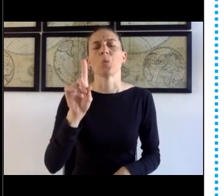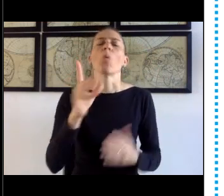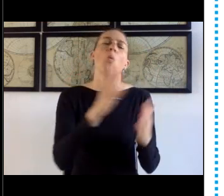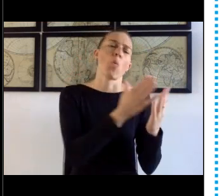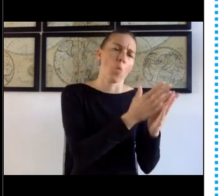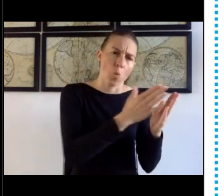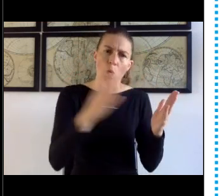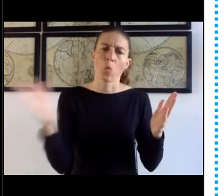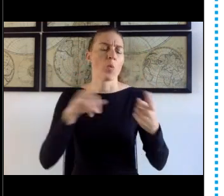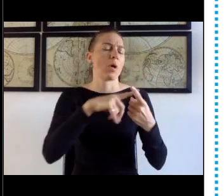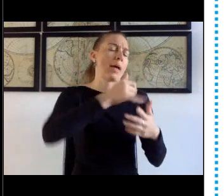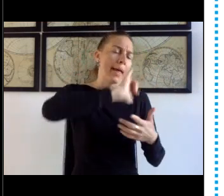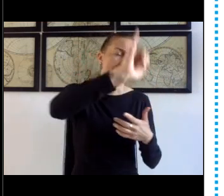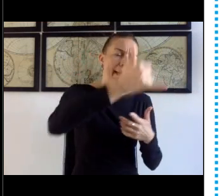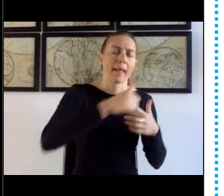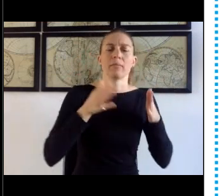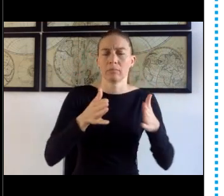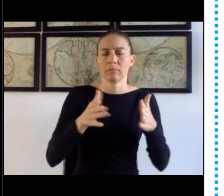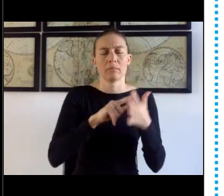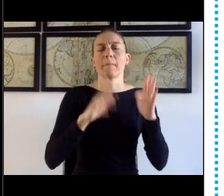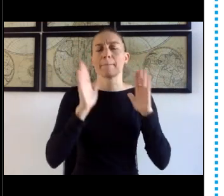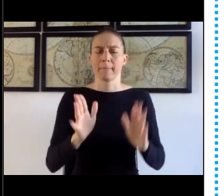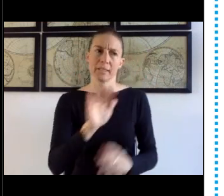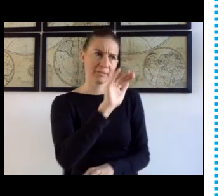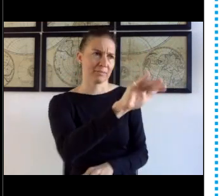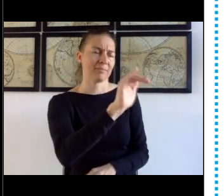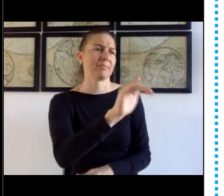And finally Mher mentioned the exemptions are also important.